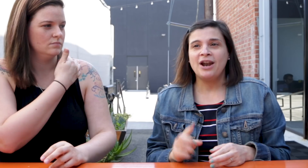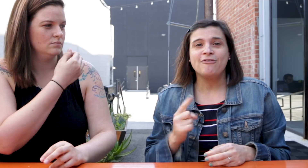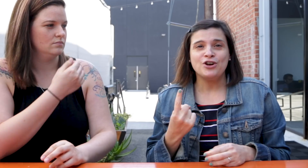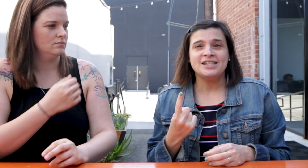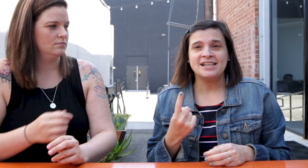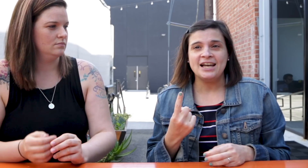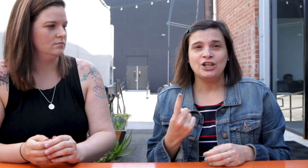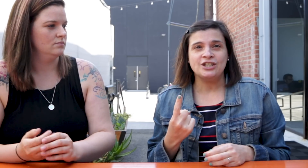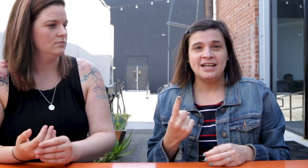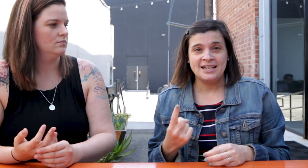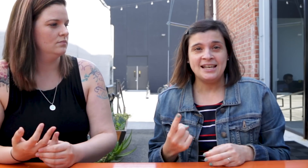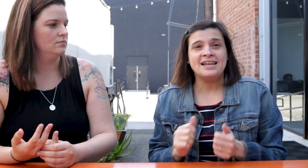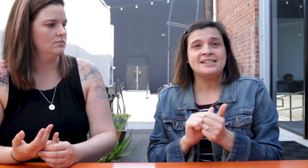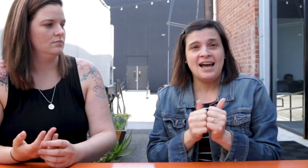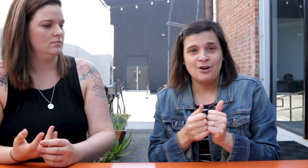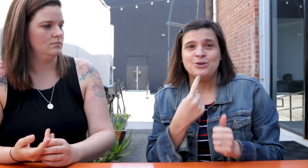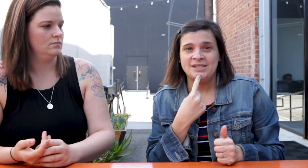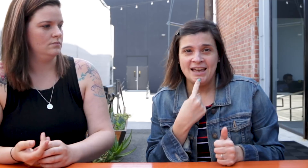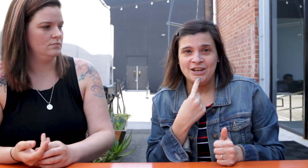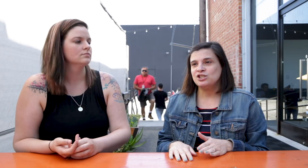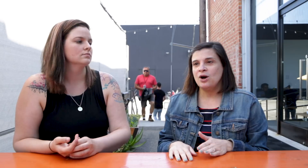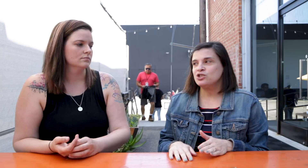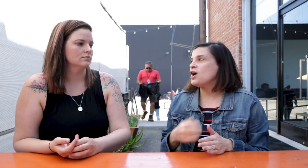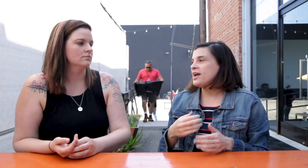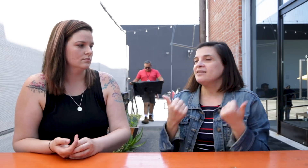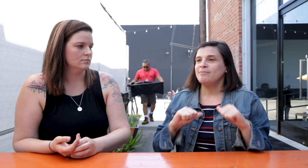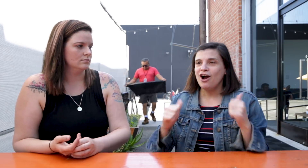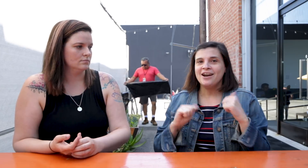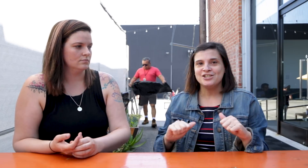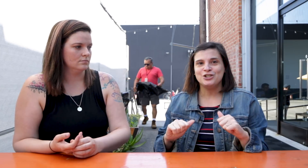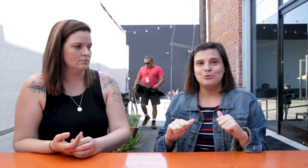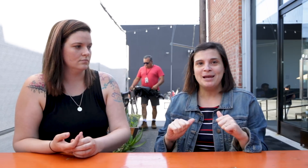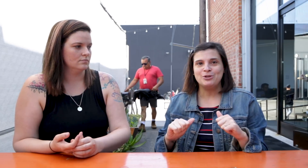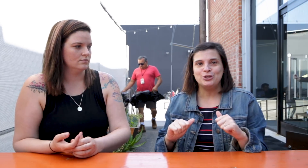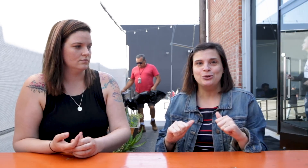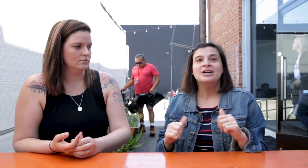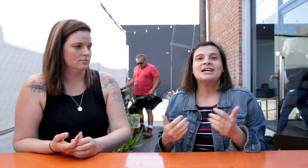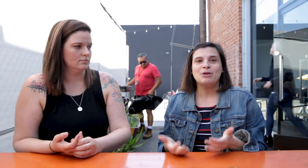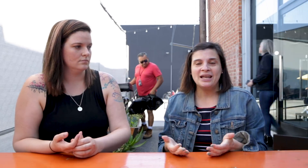One of the first things I learned how to say is, "How do you say?" So I was trying my hardest to be able to communicate